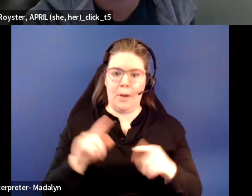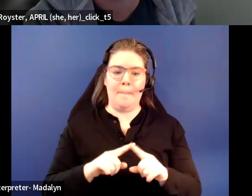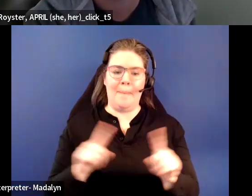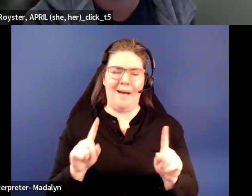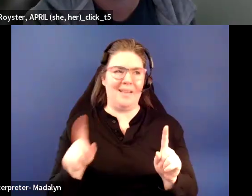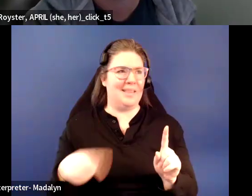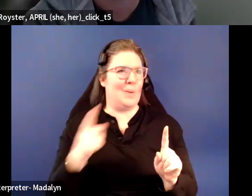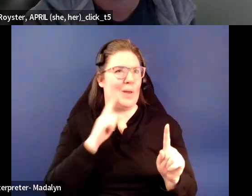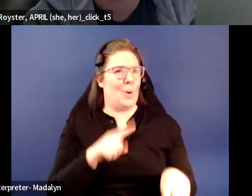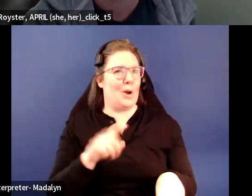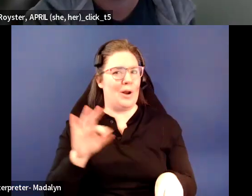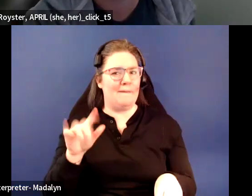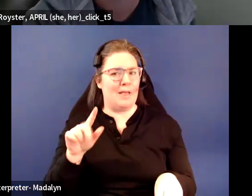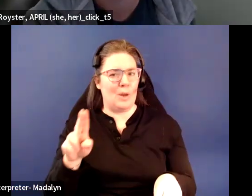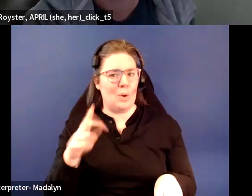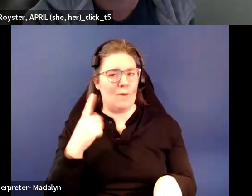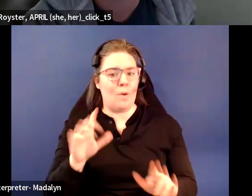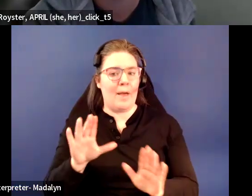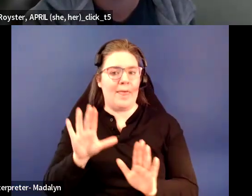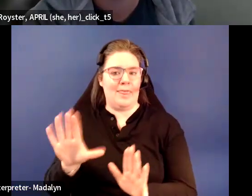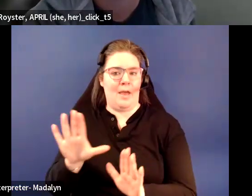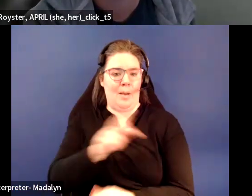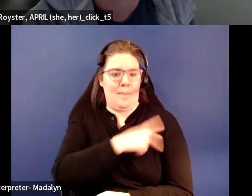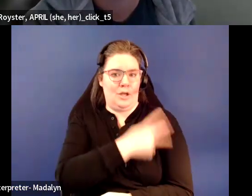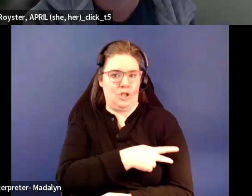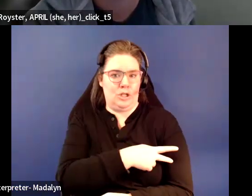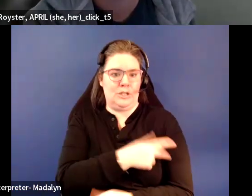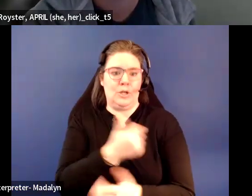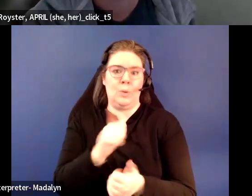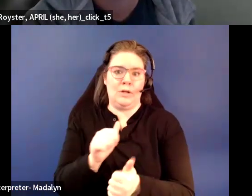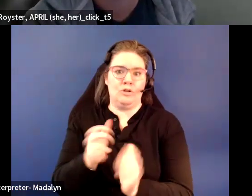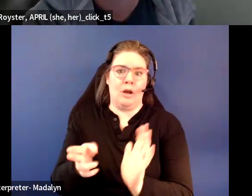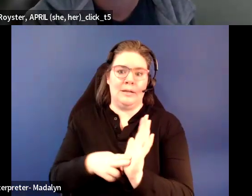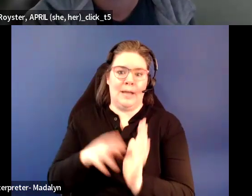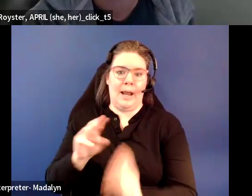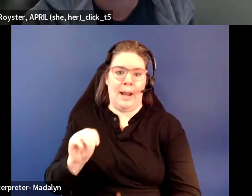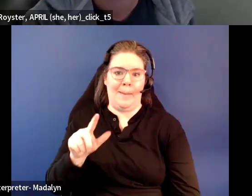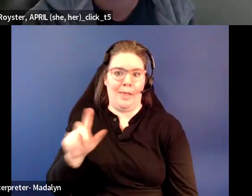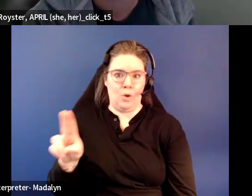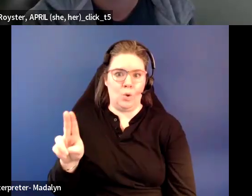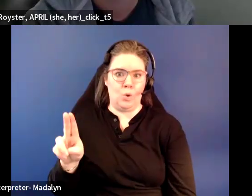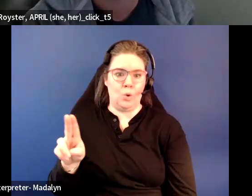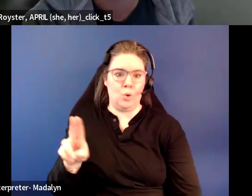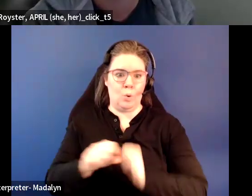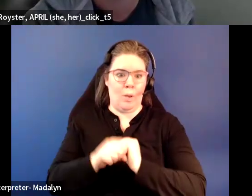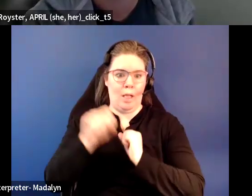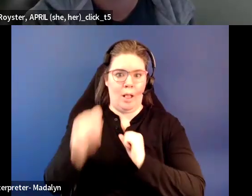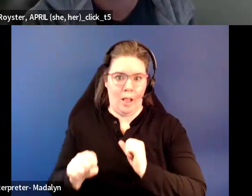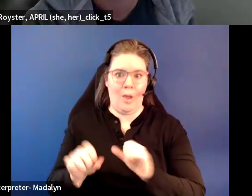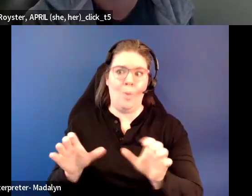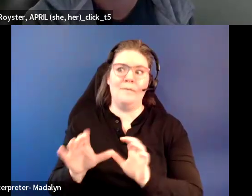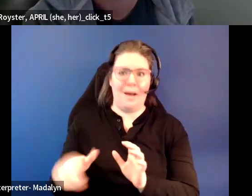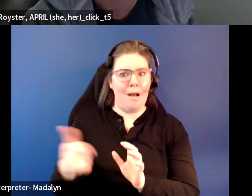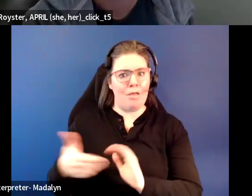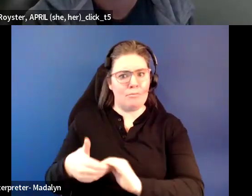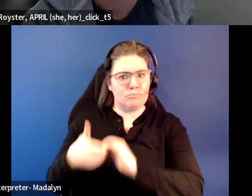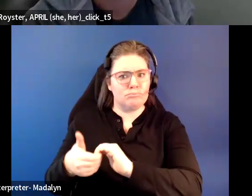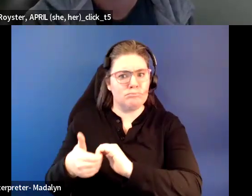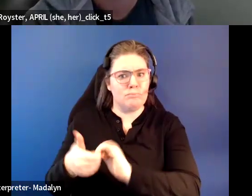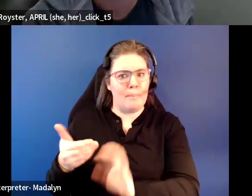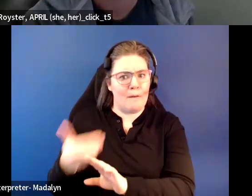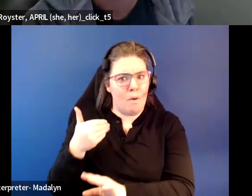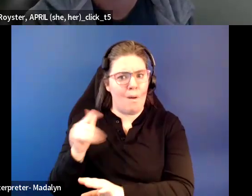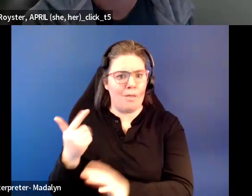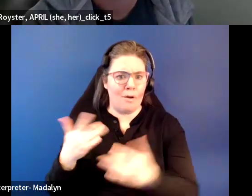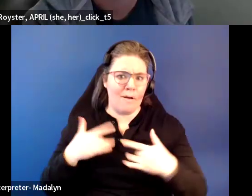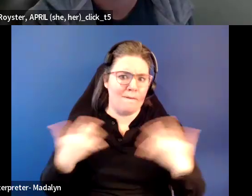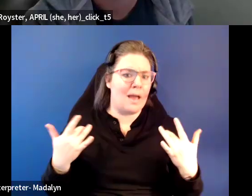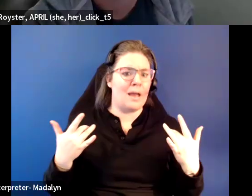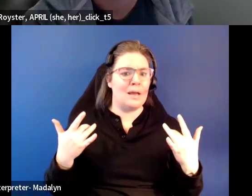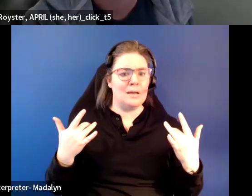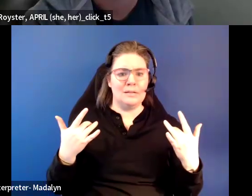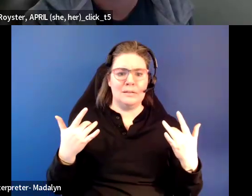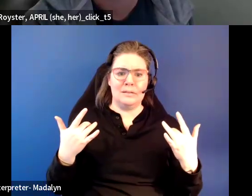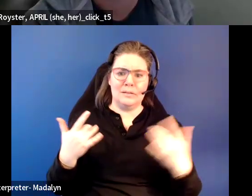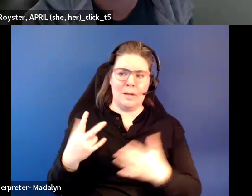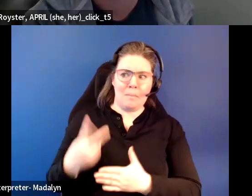Carolyn Grawi: flu shot for their patients, and we've been trying to get them to sign an Ml. You for a little bit, and they're usually we've done a lot of other things with them before, at other events and things that we've had, that we've both been participatory at before.